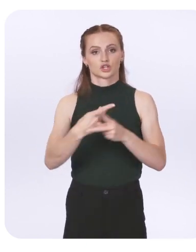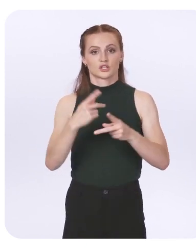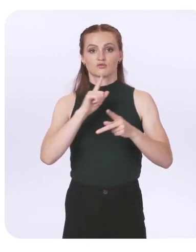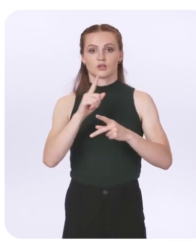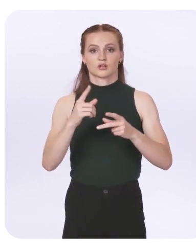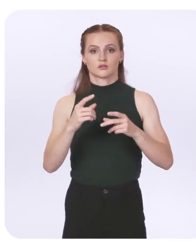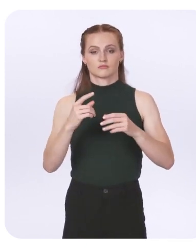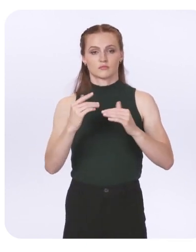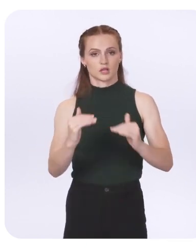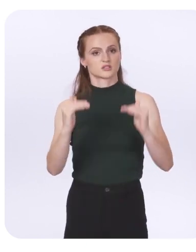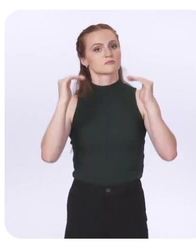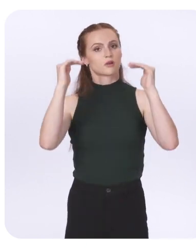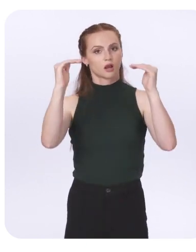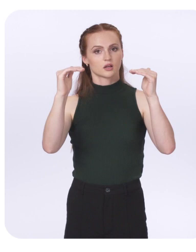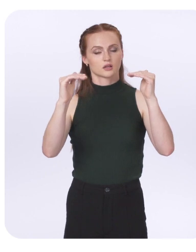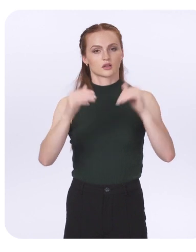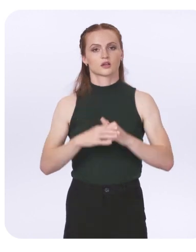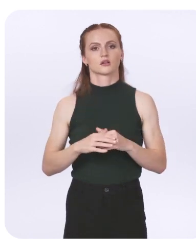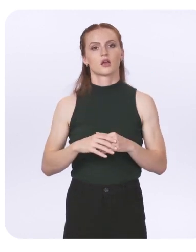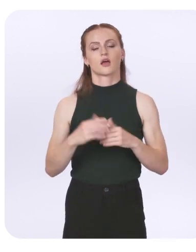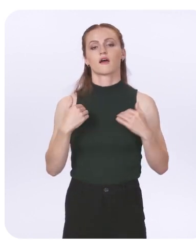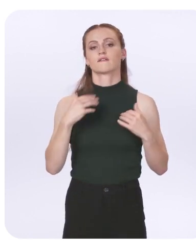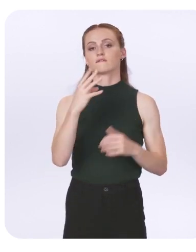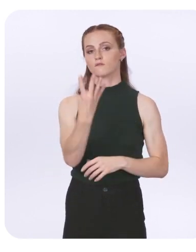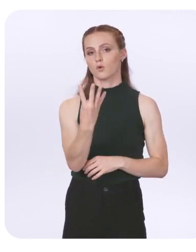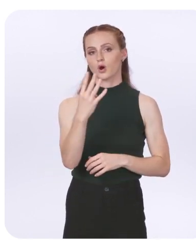It featured four maps instead of one, two game modes,